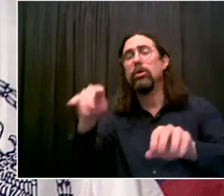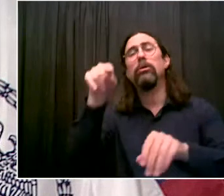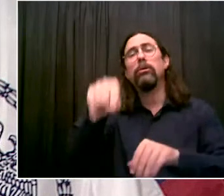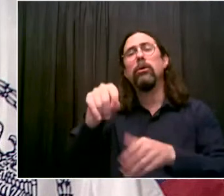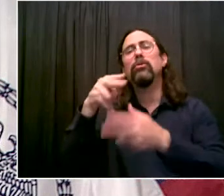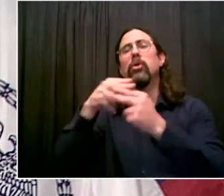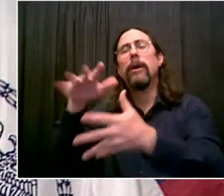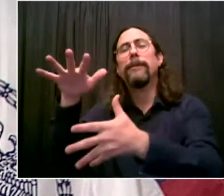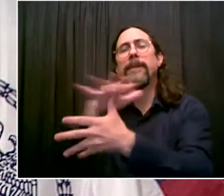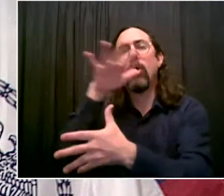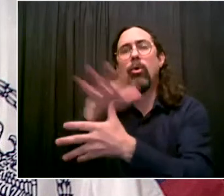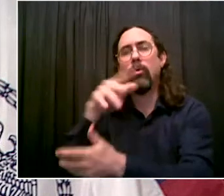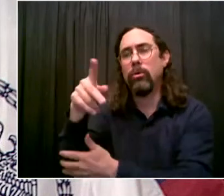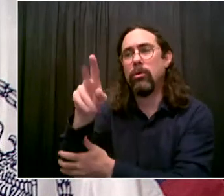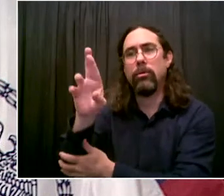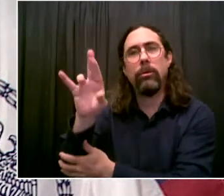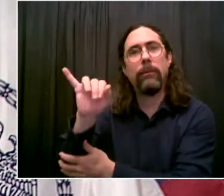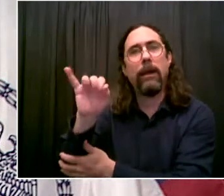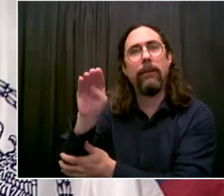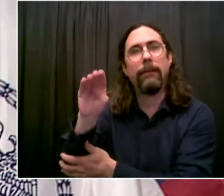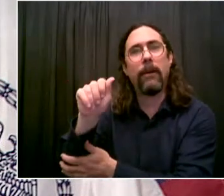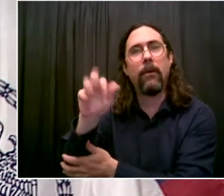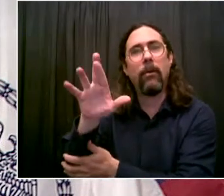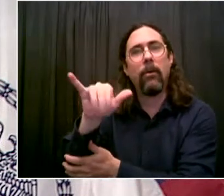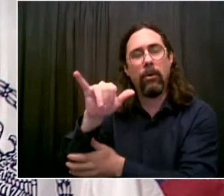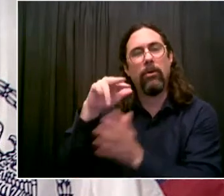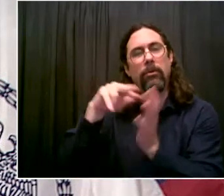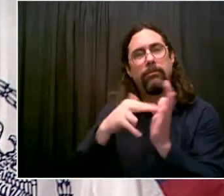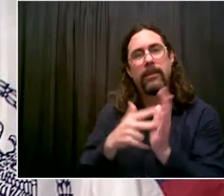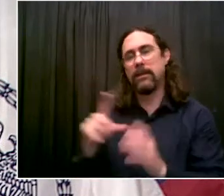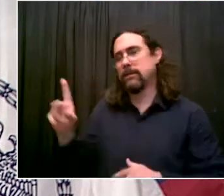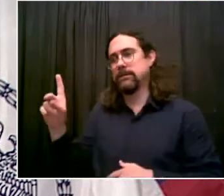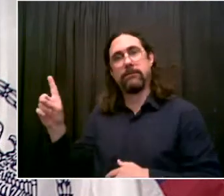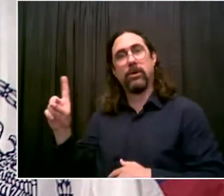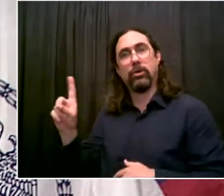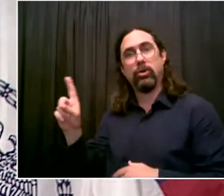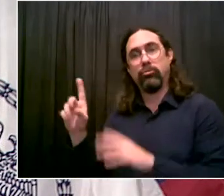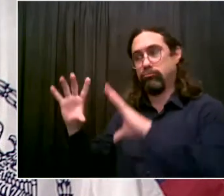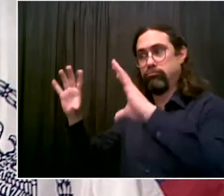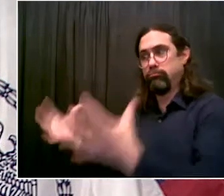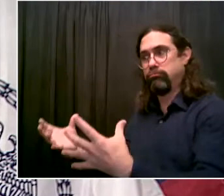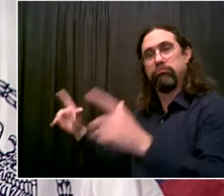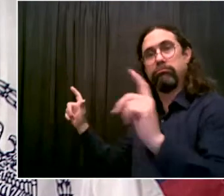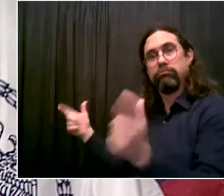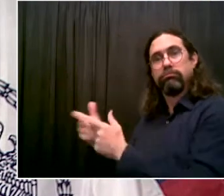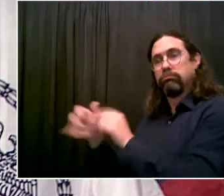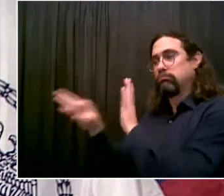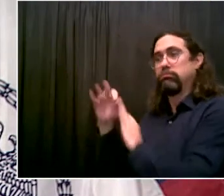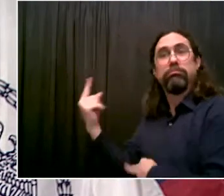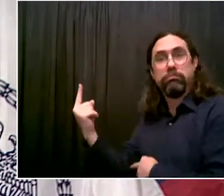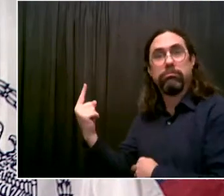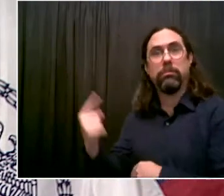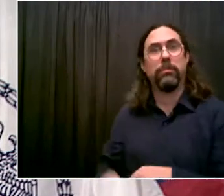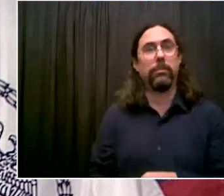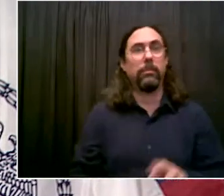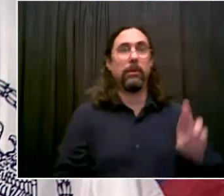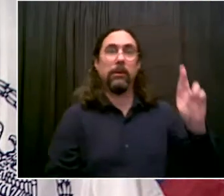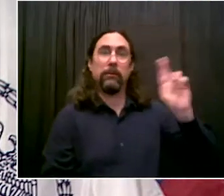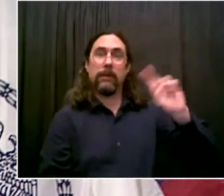THAT IS. YOU CAN ONLY DO SO MUCH